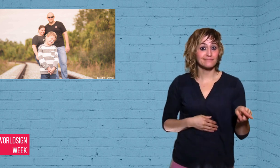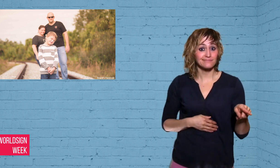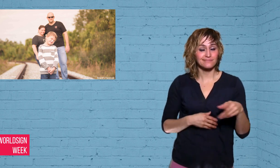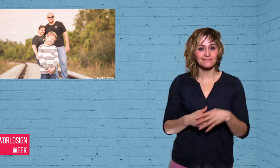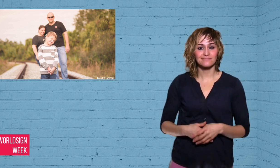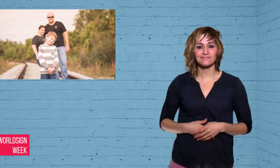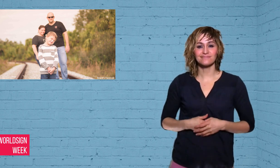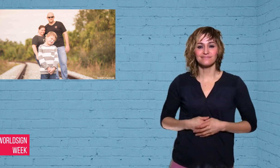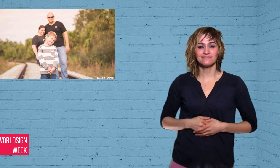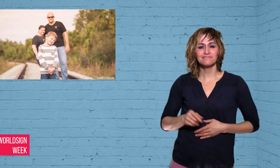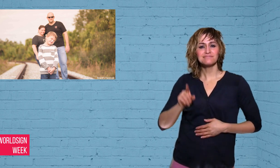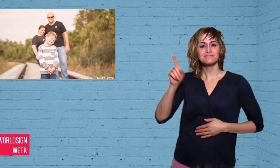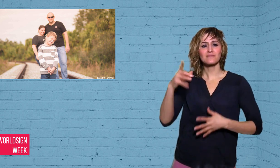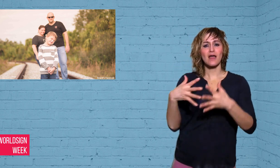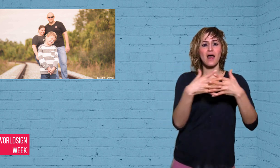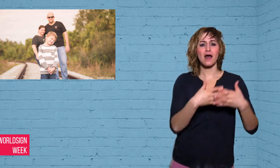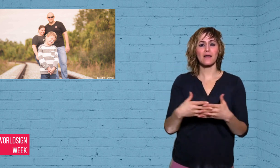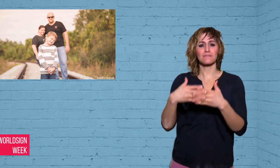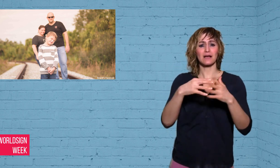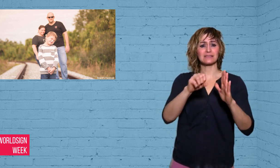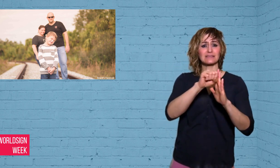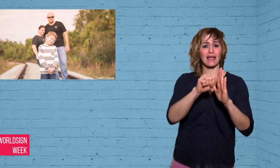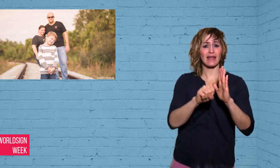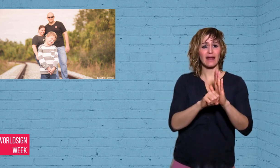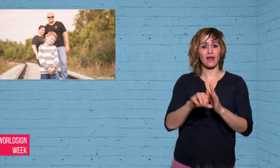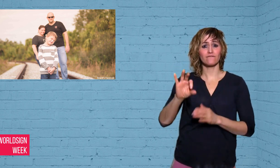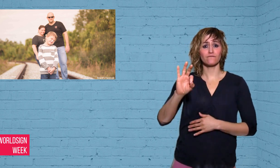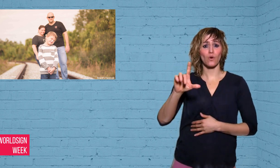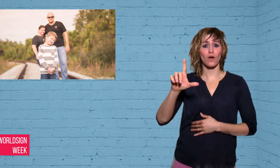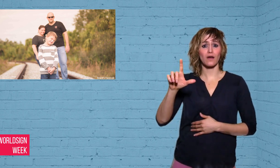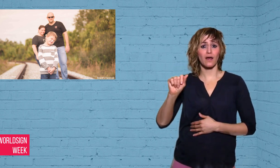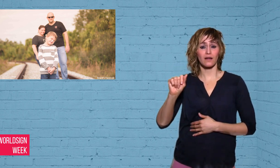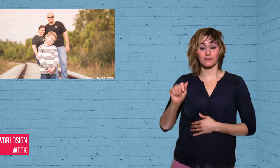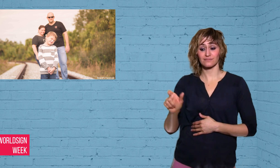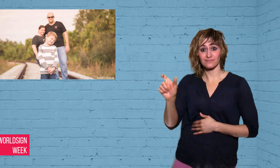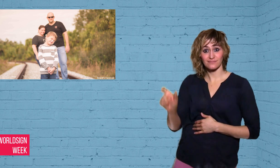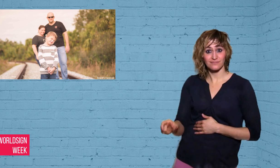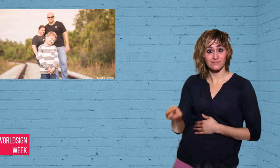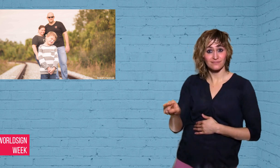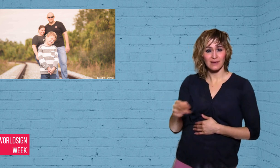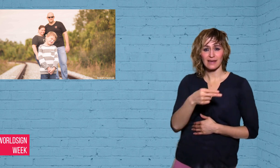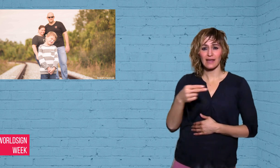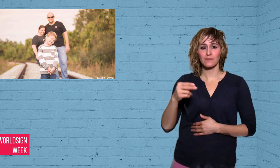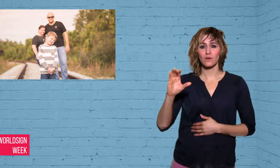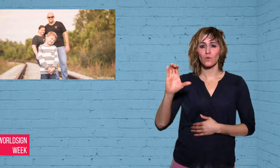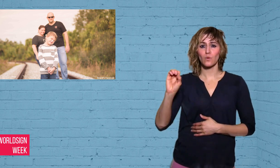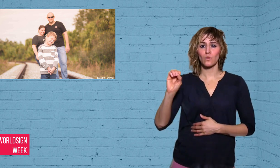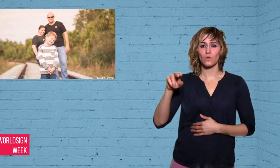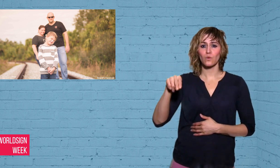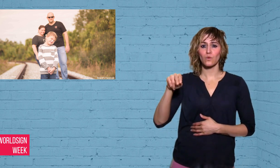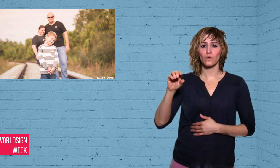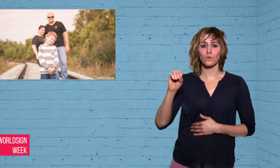of Florida is a six-year-old boy with damage